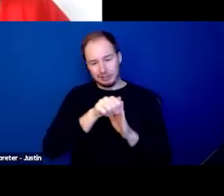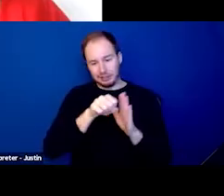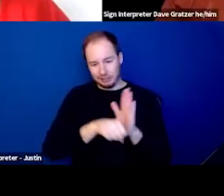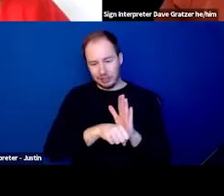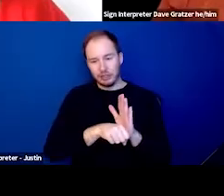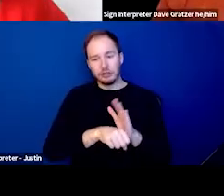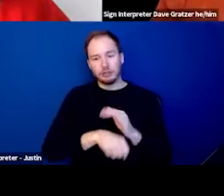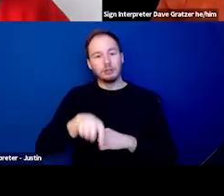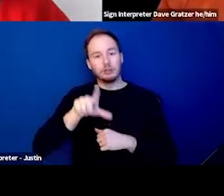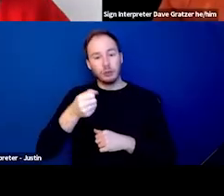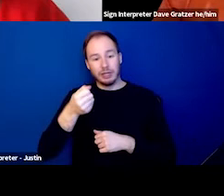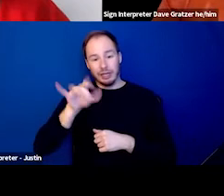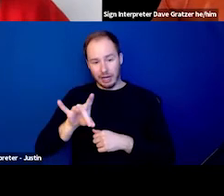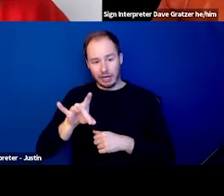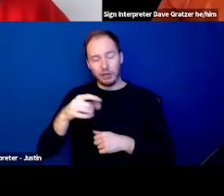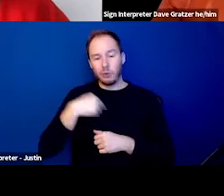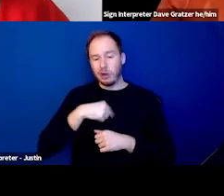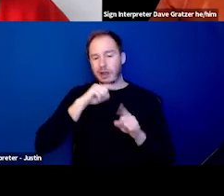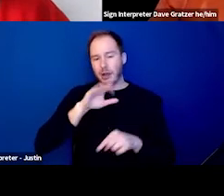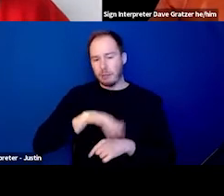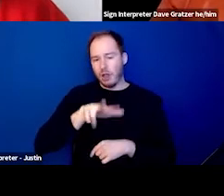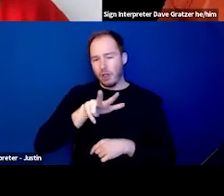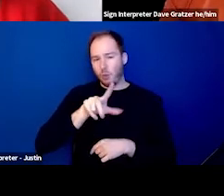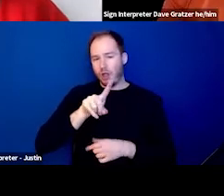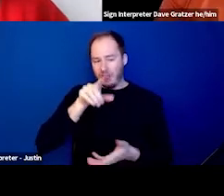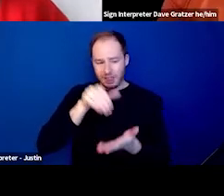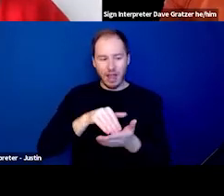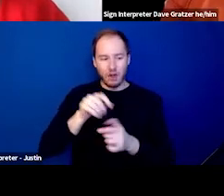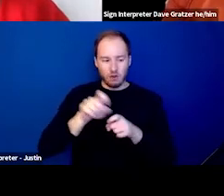In 2018 we're answering about 31,000 calls,